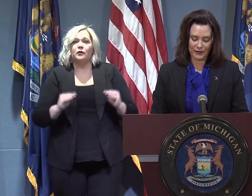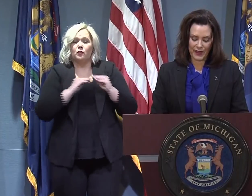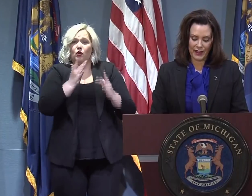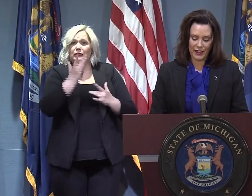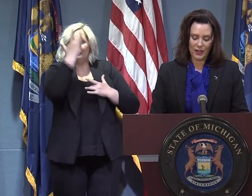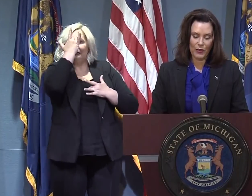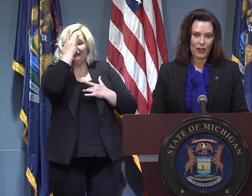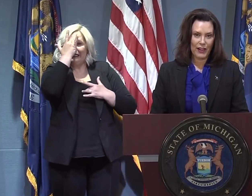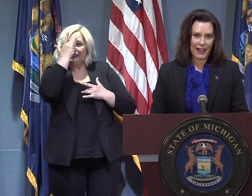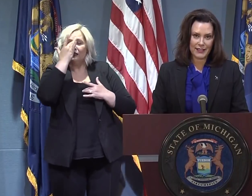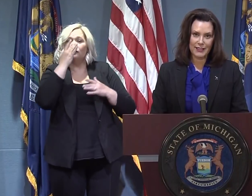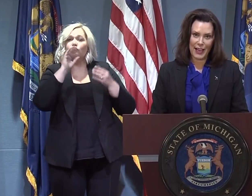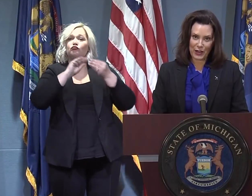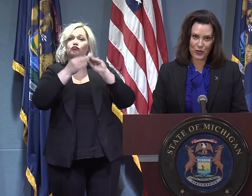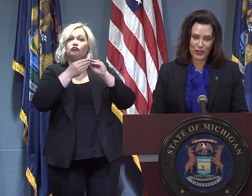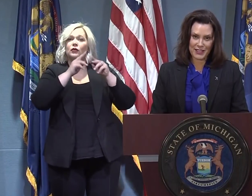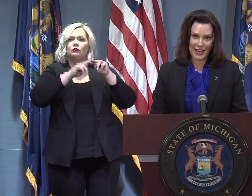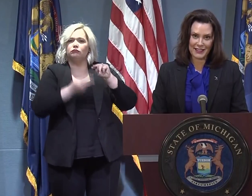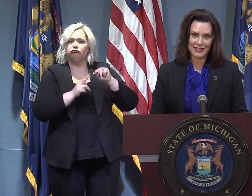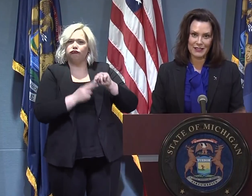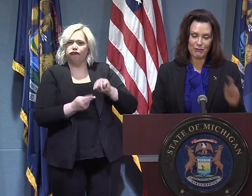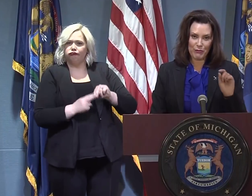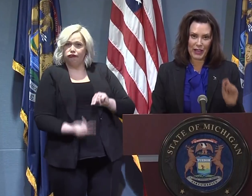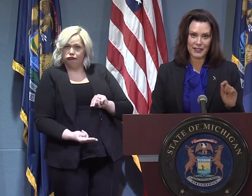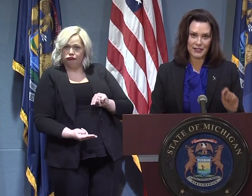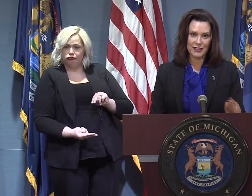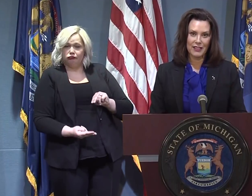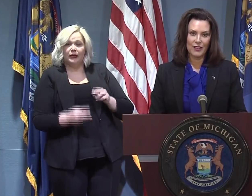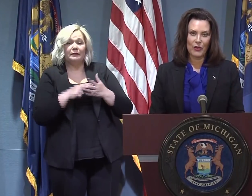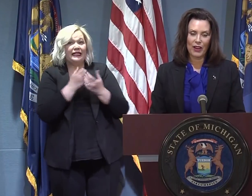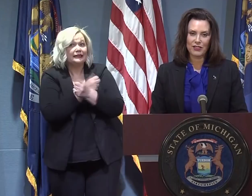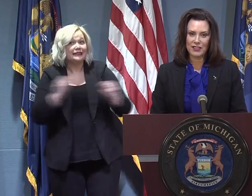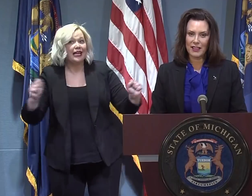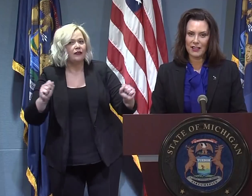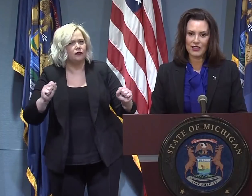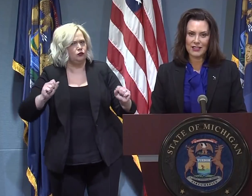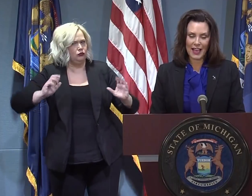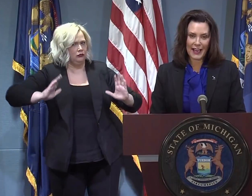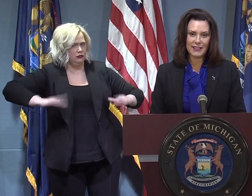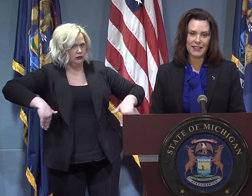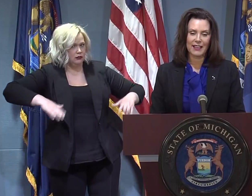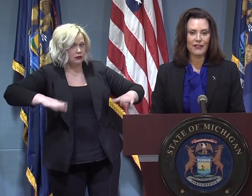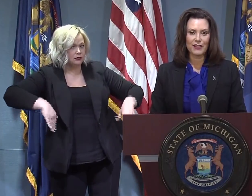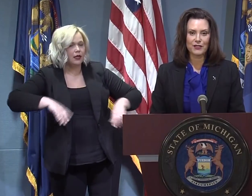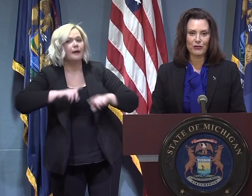OVER THE PAST WEEK WE WATCHED THE NUMBER OF NEW CASES SLOWLY DECLINE.